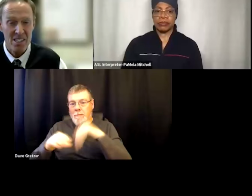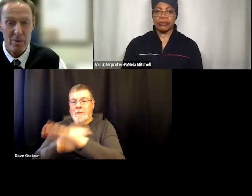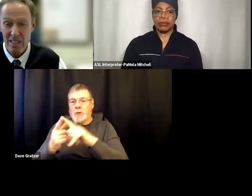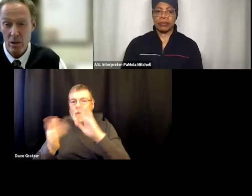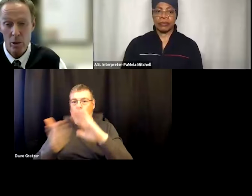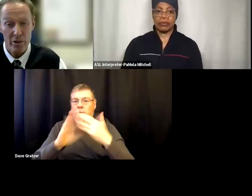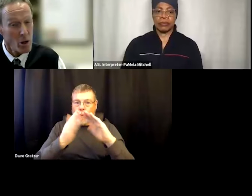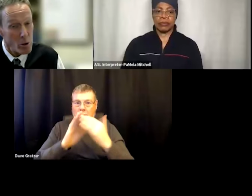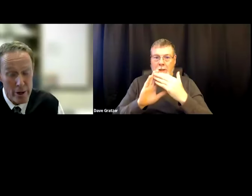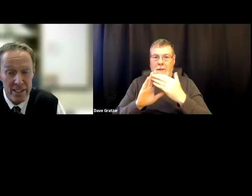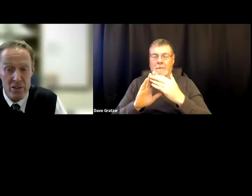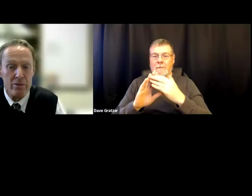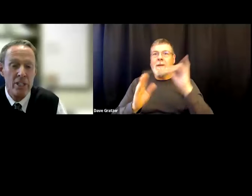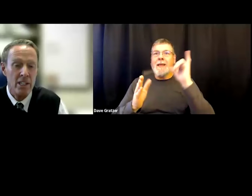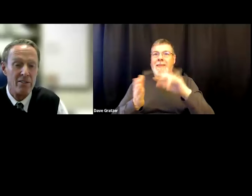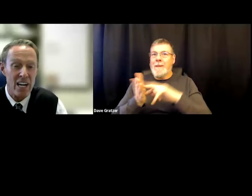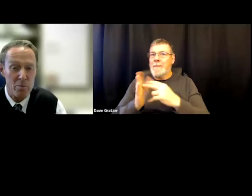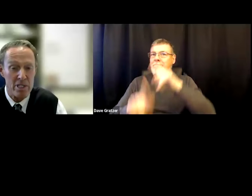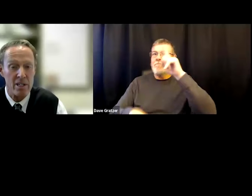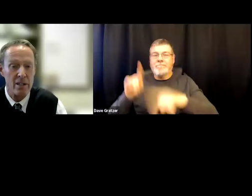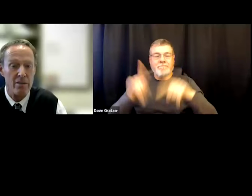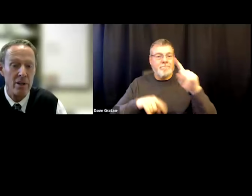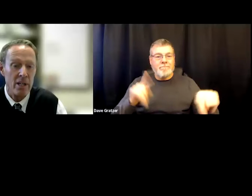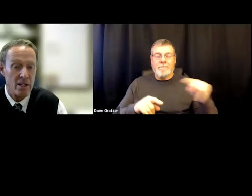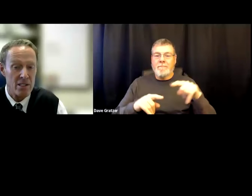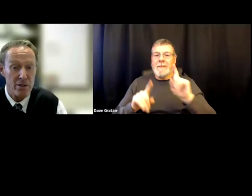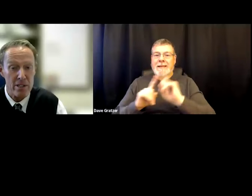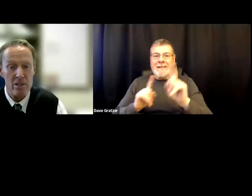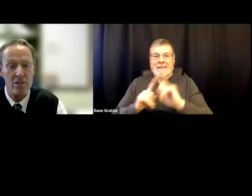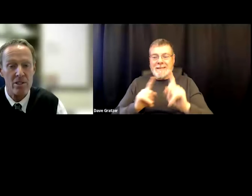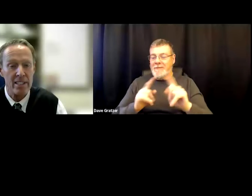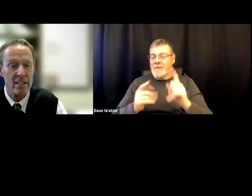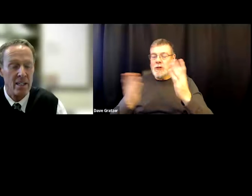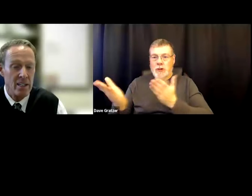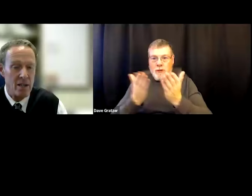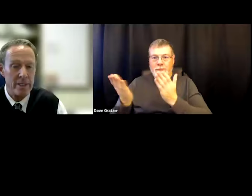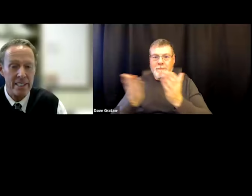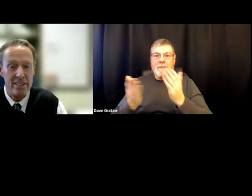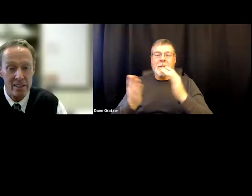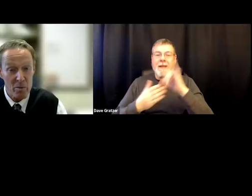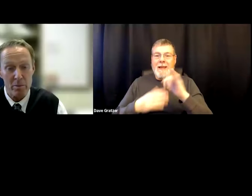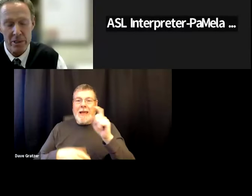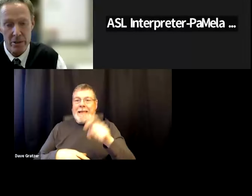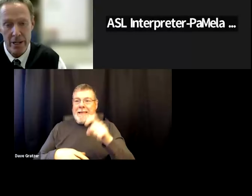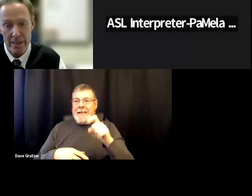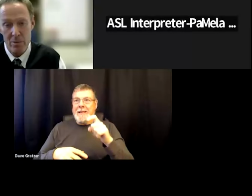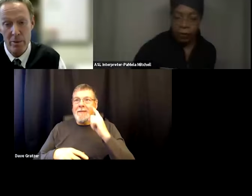And this means there's a whole range of types of services that we need to link people to, right?